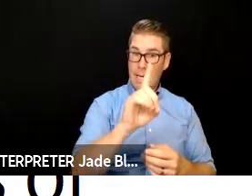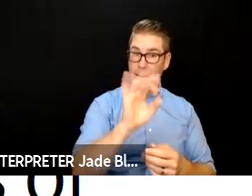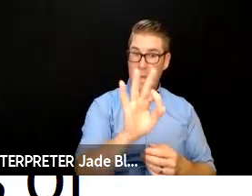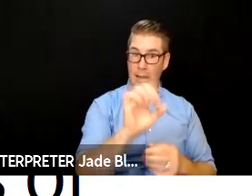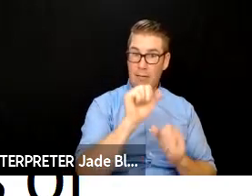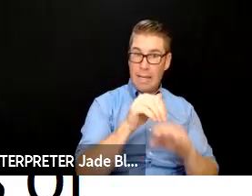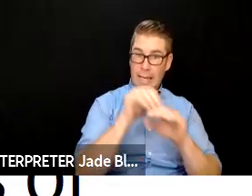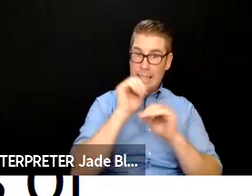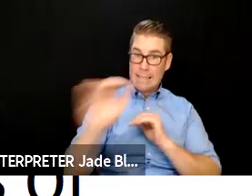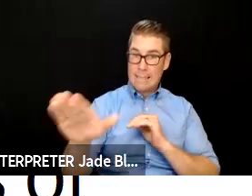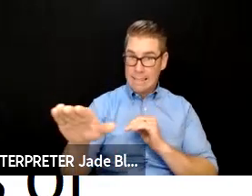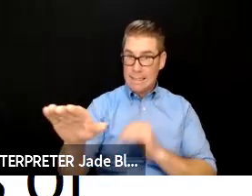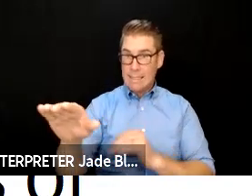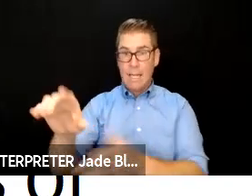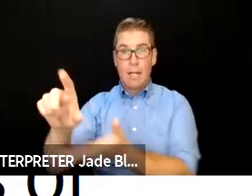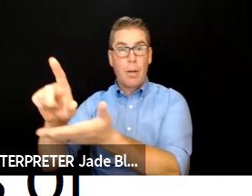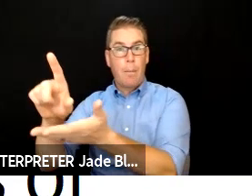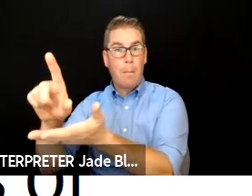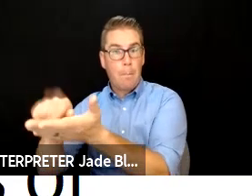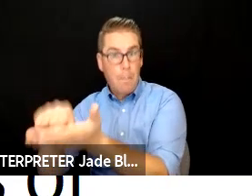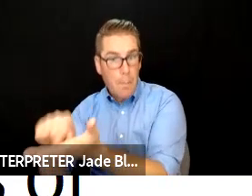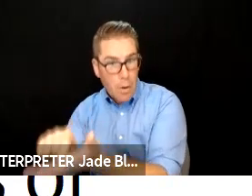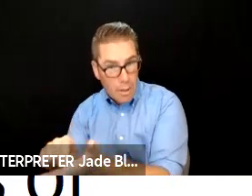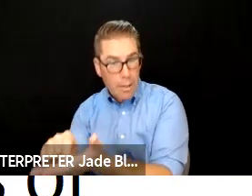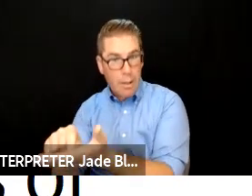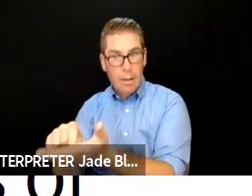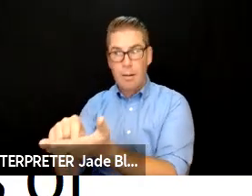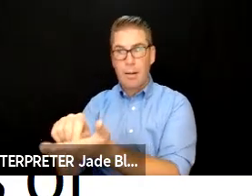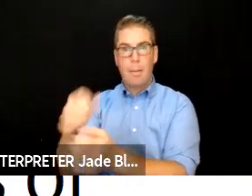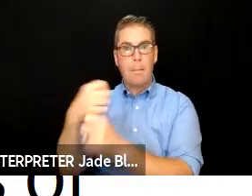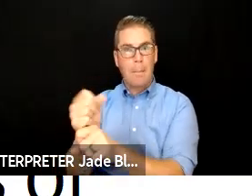Sally Potter: Cards cover. Maybe the binding that the ink and the paper.